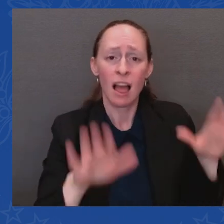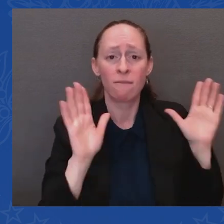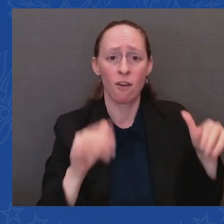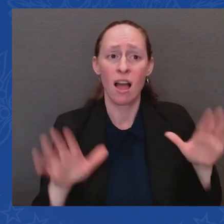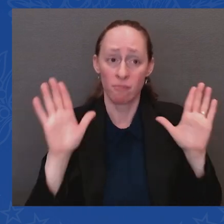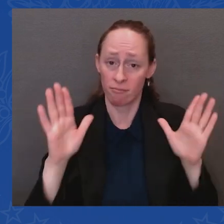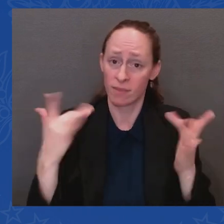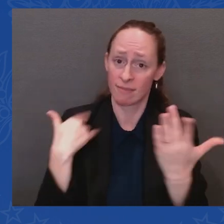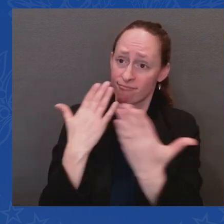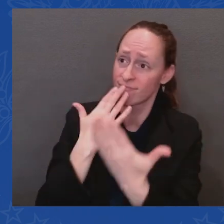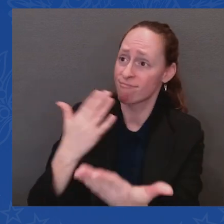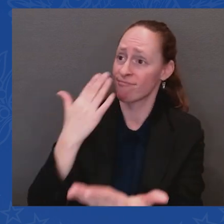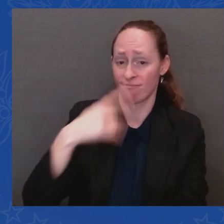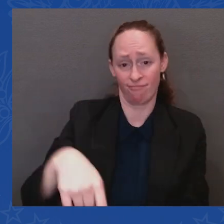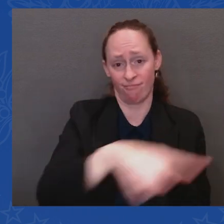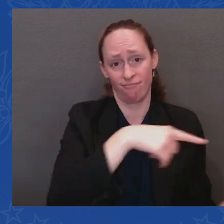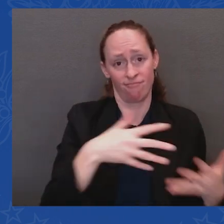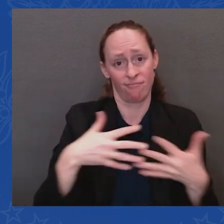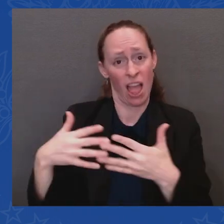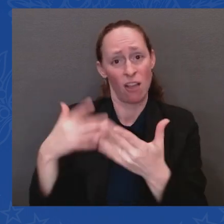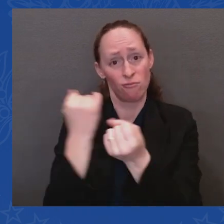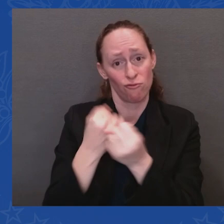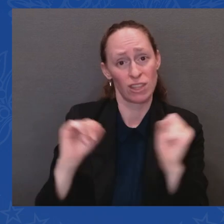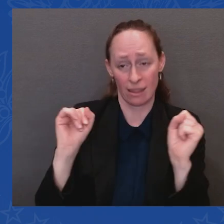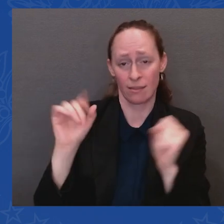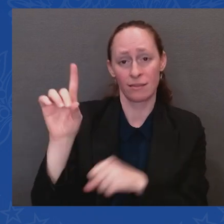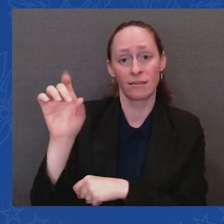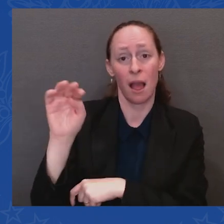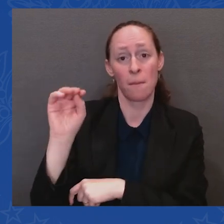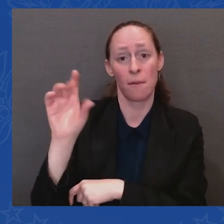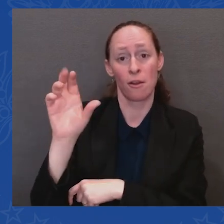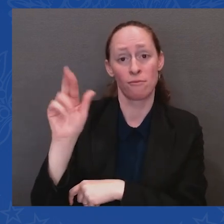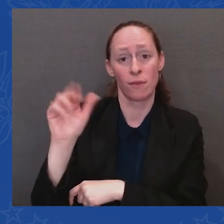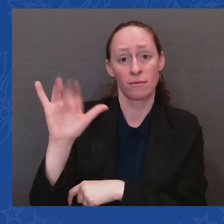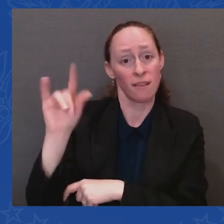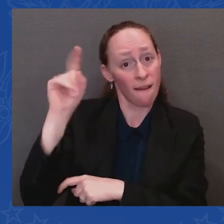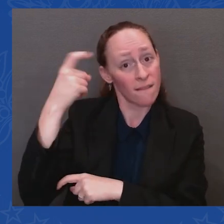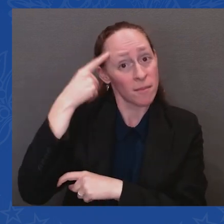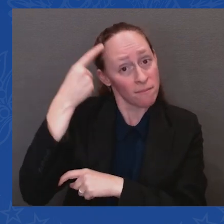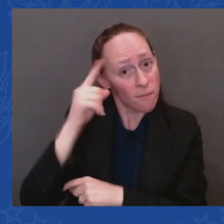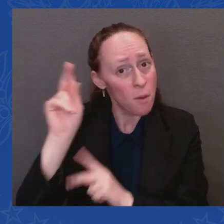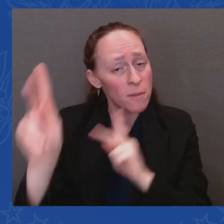and our democracy strong. As that young soldier wrote more than a century ago